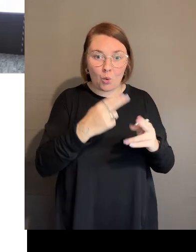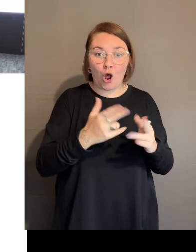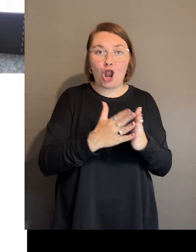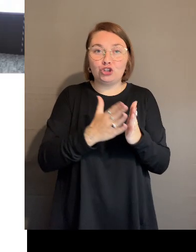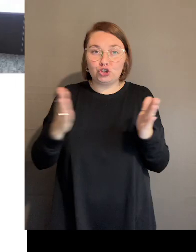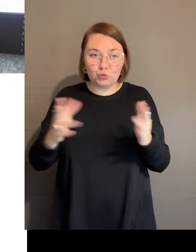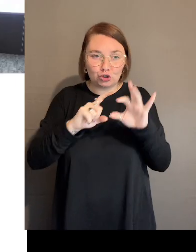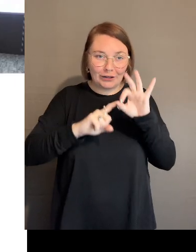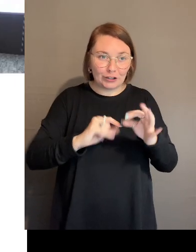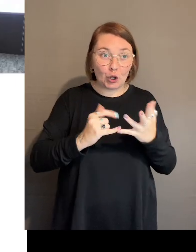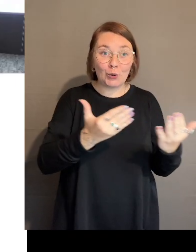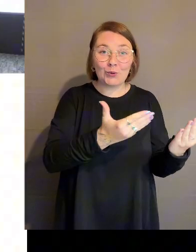Welcome, Lynn.